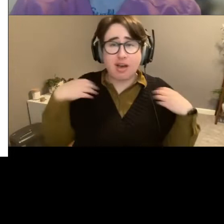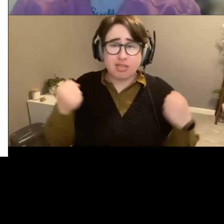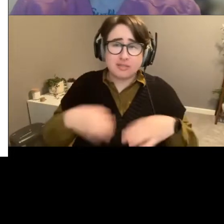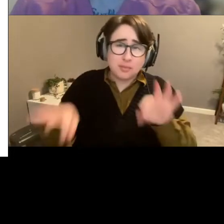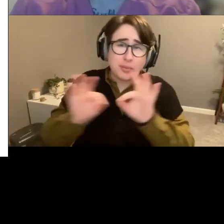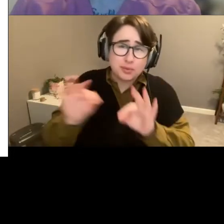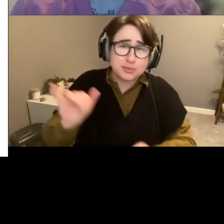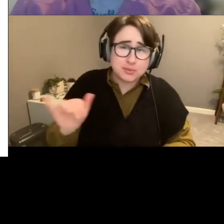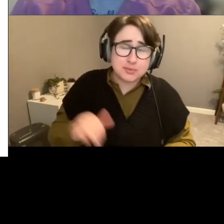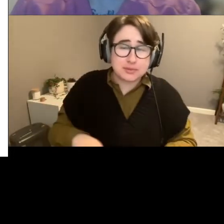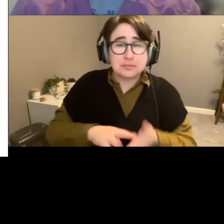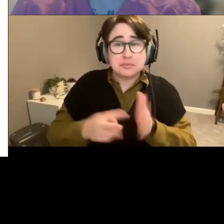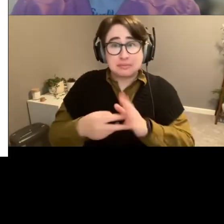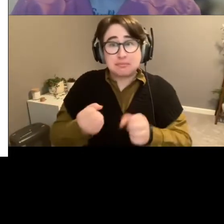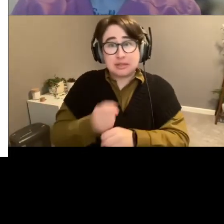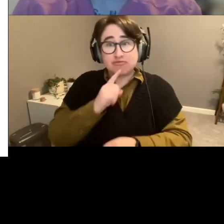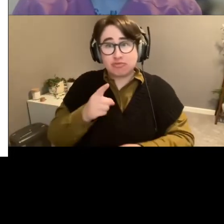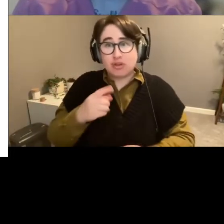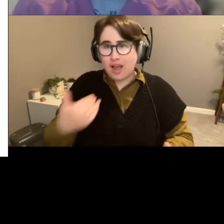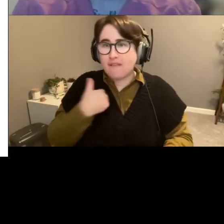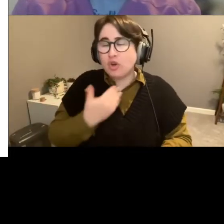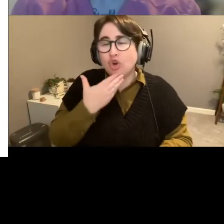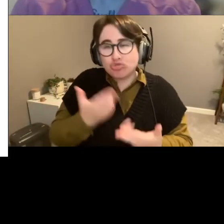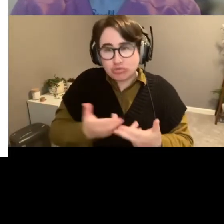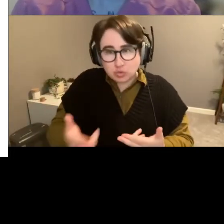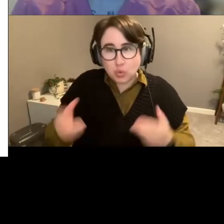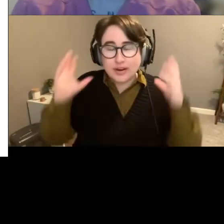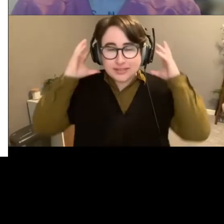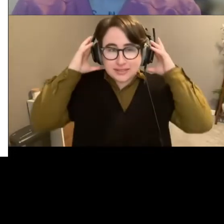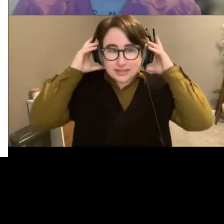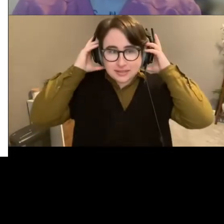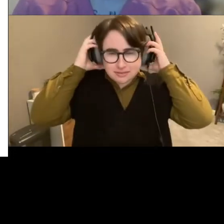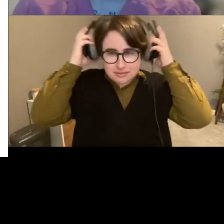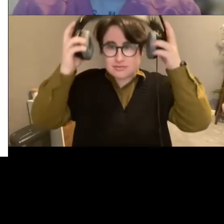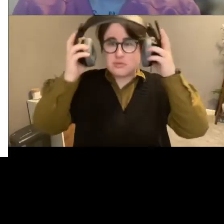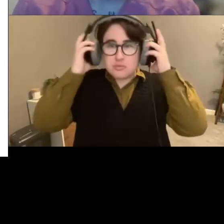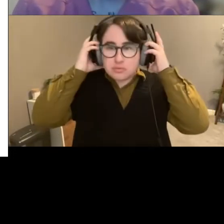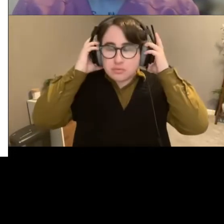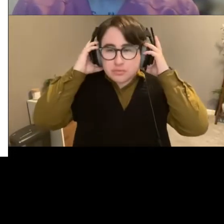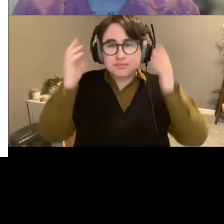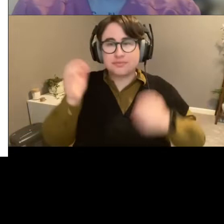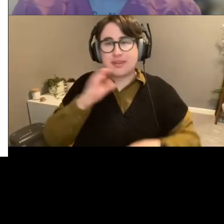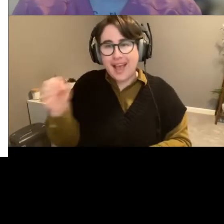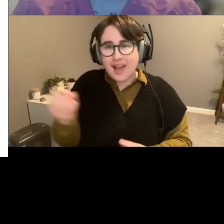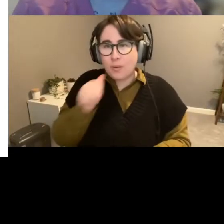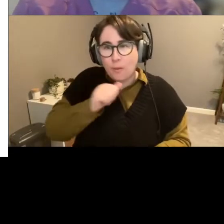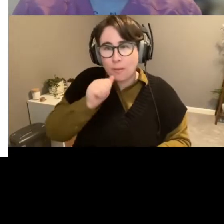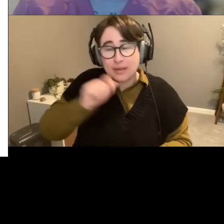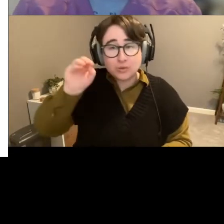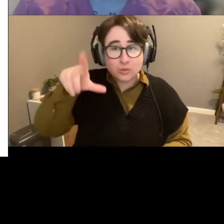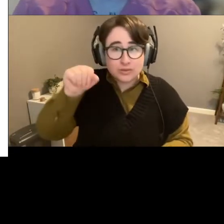making sure that they have good resources and coping tools if that does happen so that they have ways